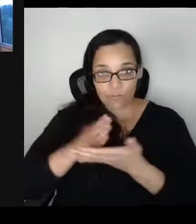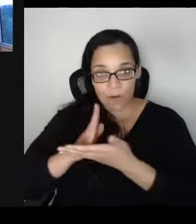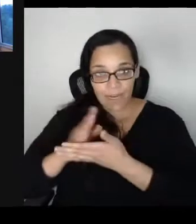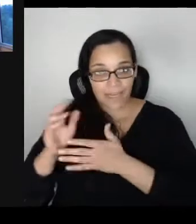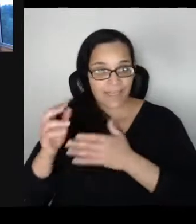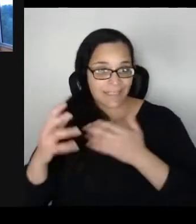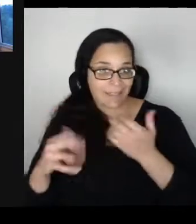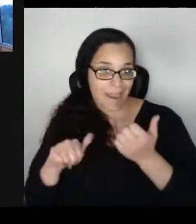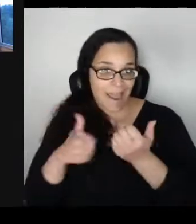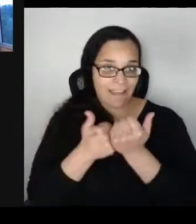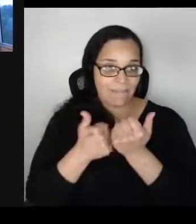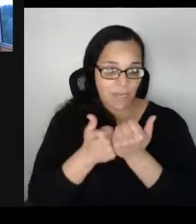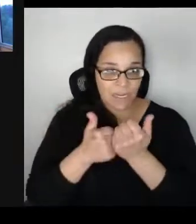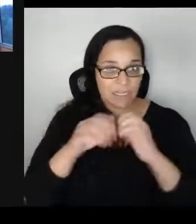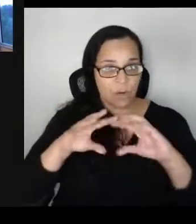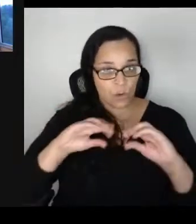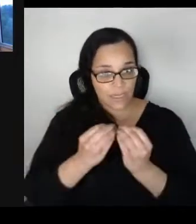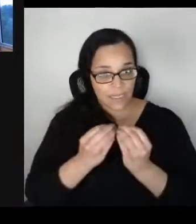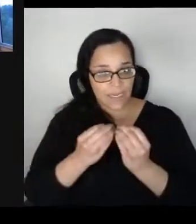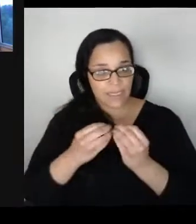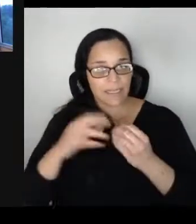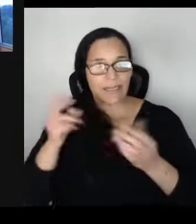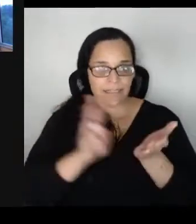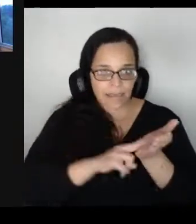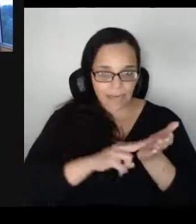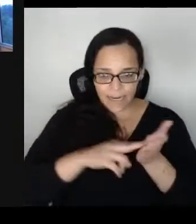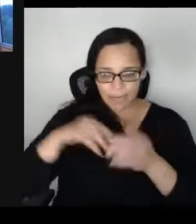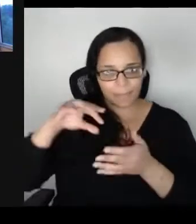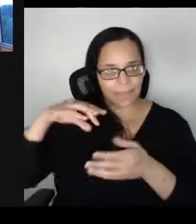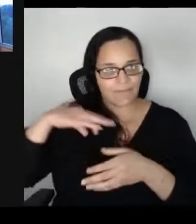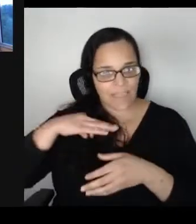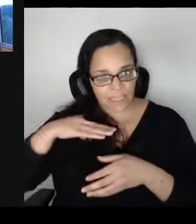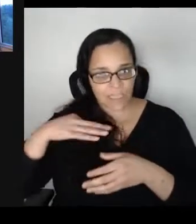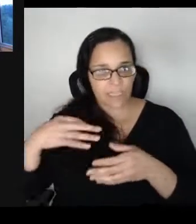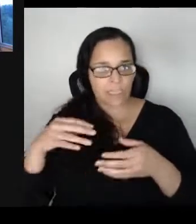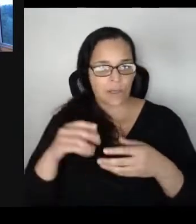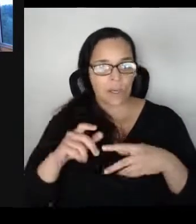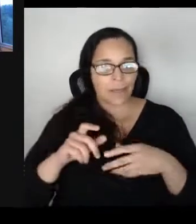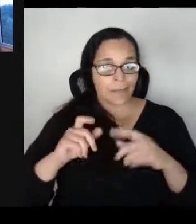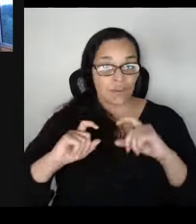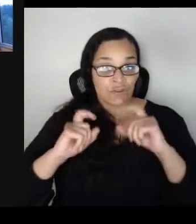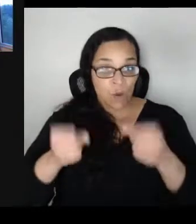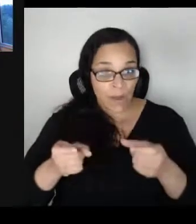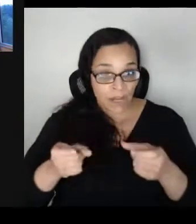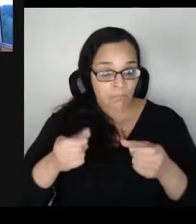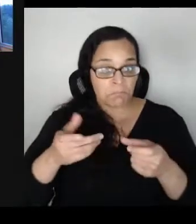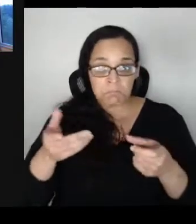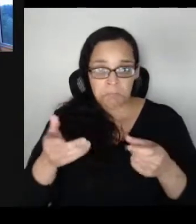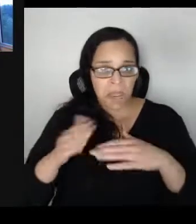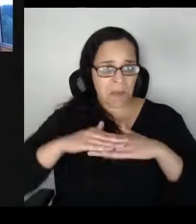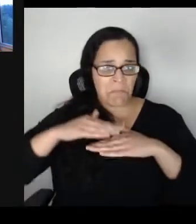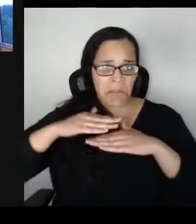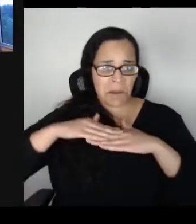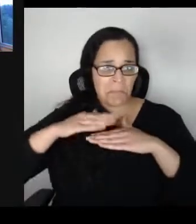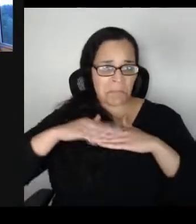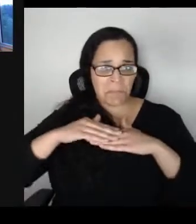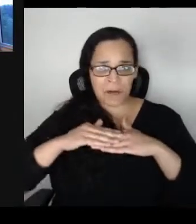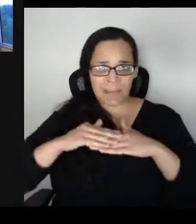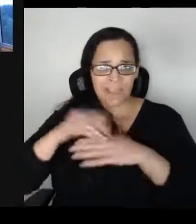sign up with them, volunteer, donate, and at a minimum, just subscribe to their email list, keep yourself informed,